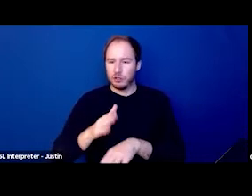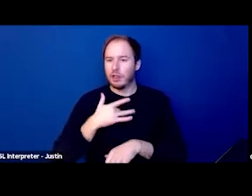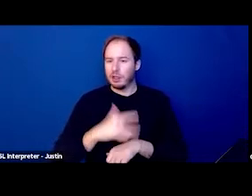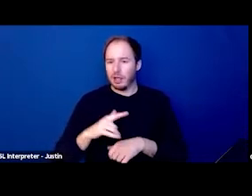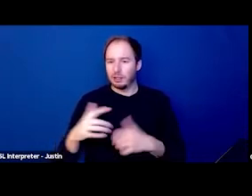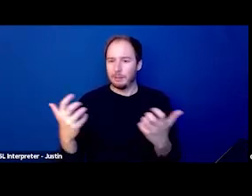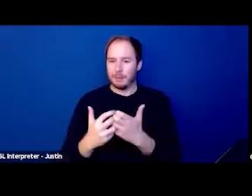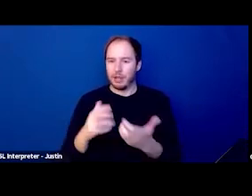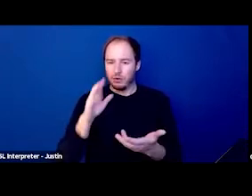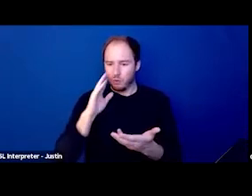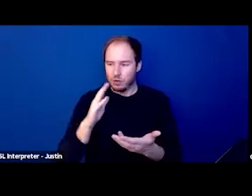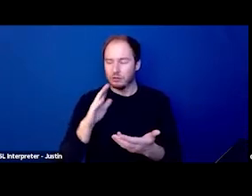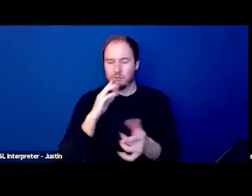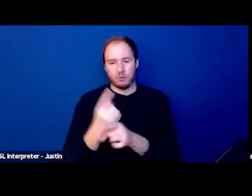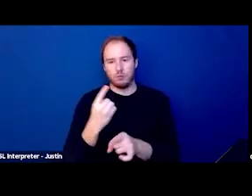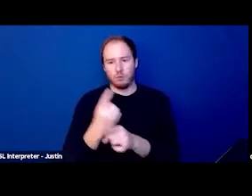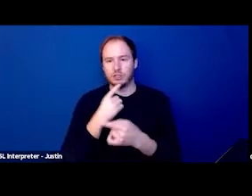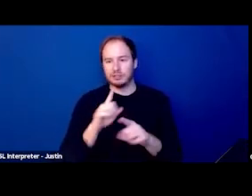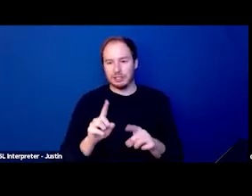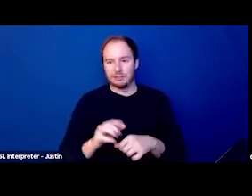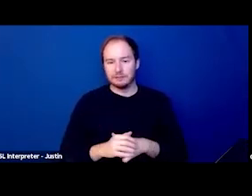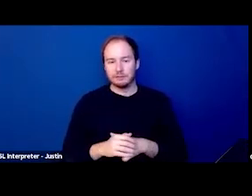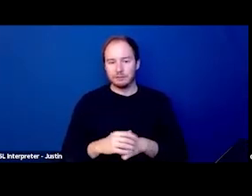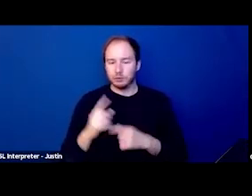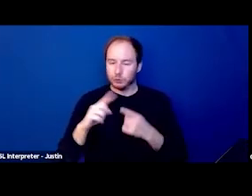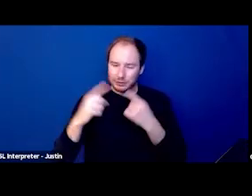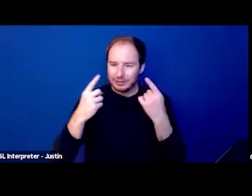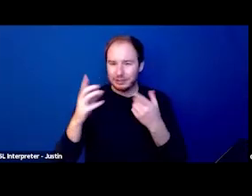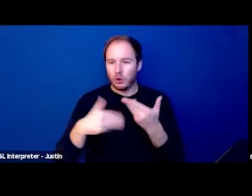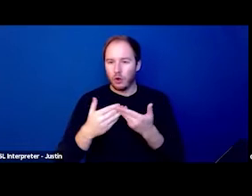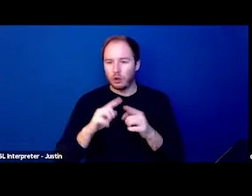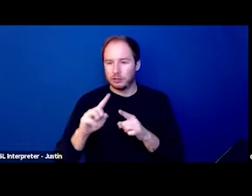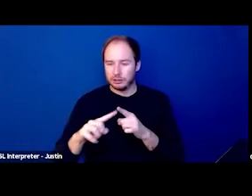are gonna be appropriate and successful. And considering all the different factors that are relevant there.